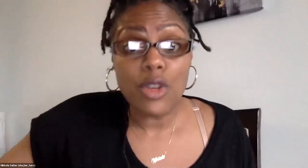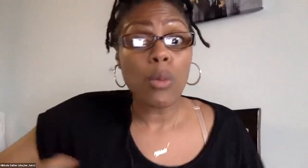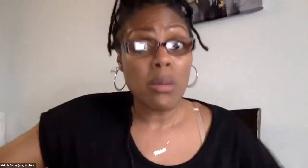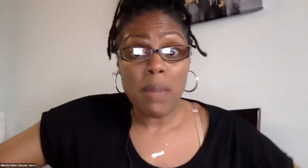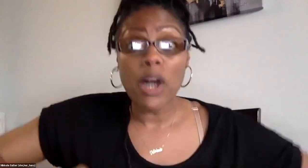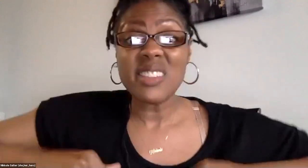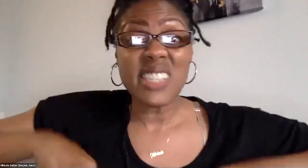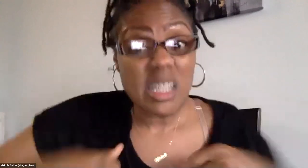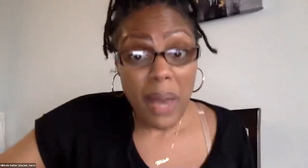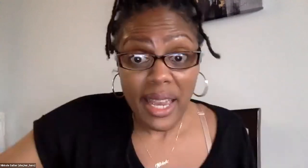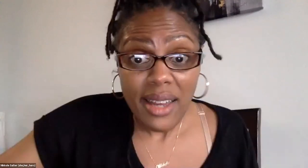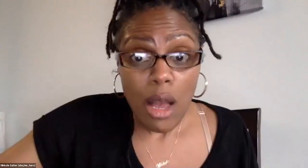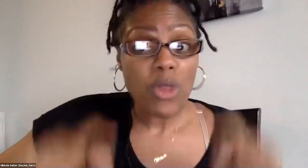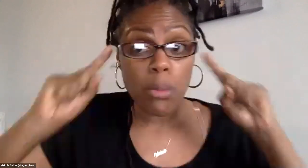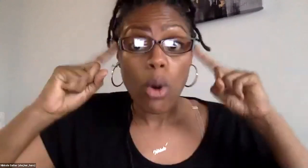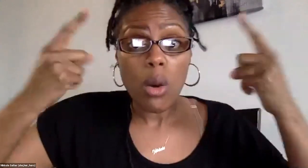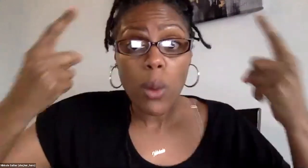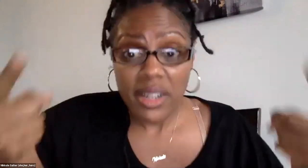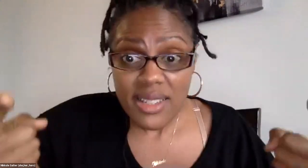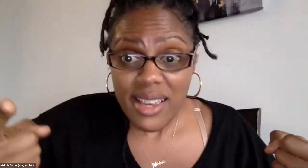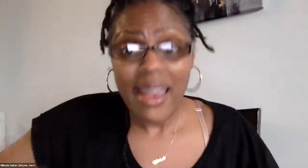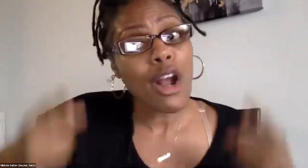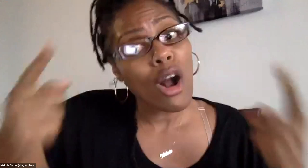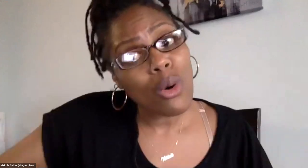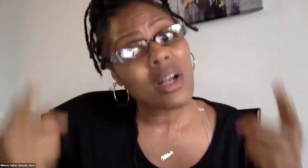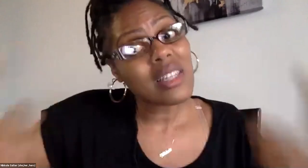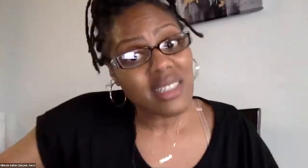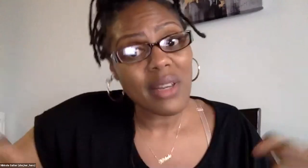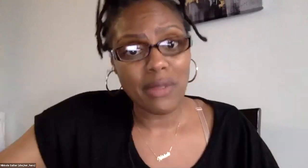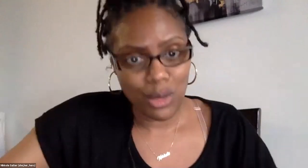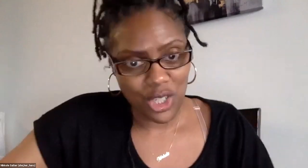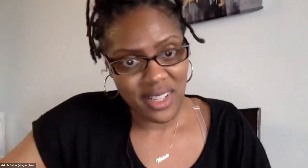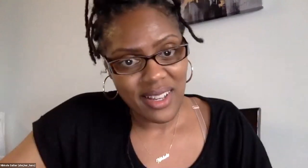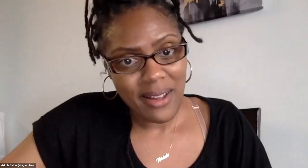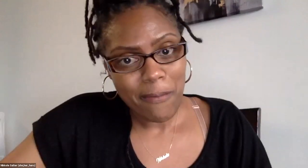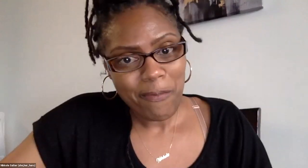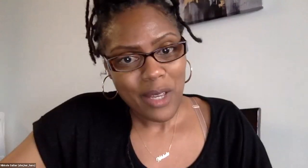so that we may participate with more awareness in our own collective evolution,